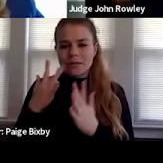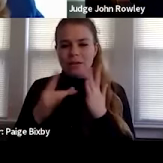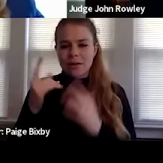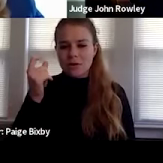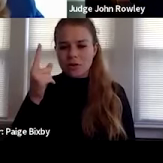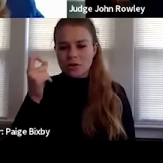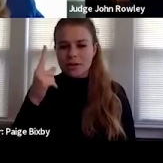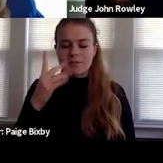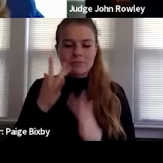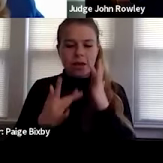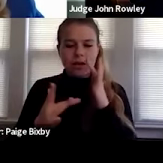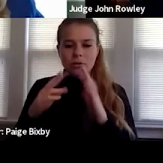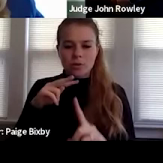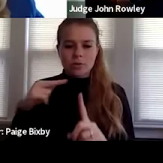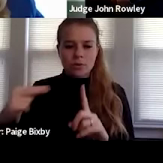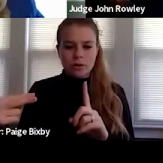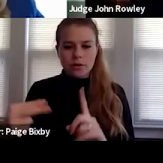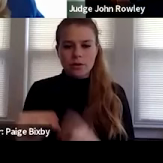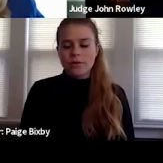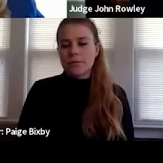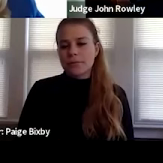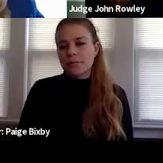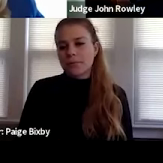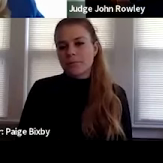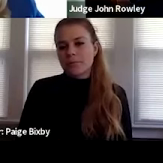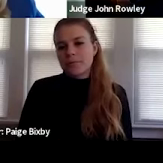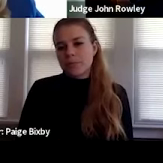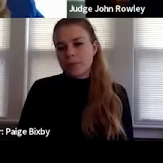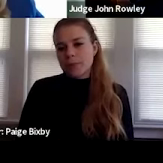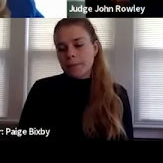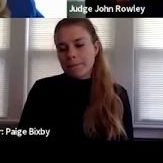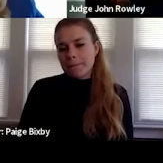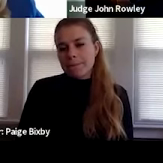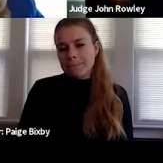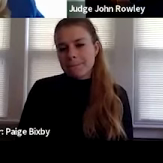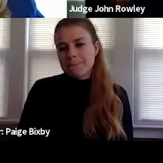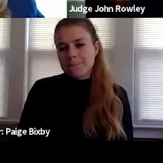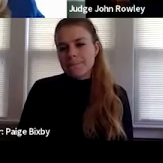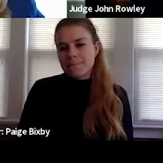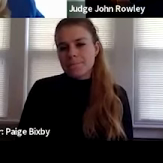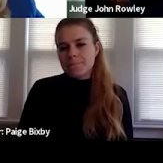We're really not talking about whether or not you can get a statement suppressed